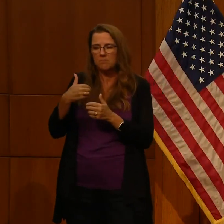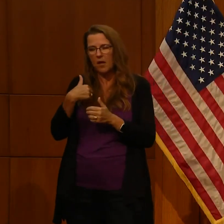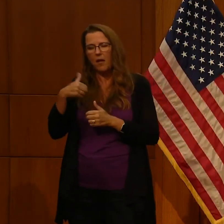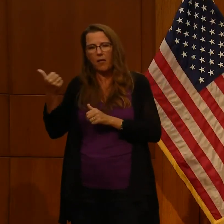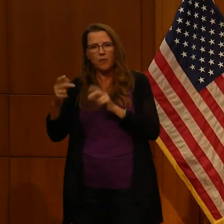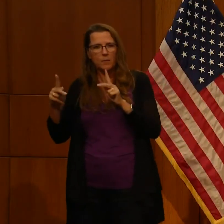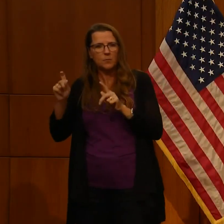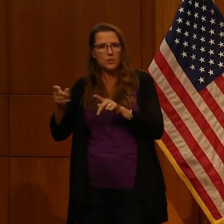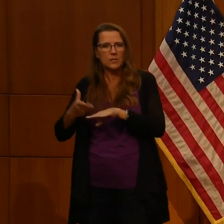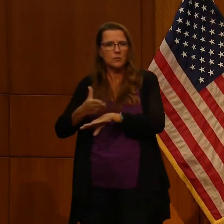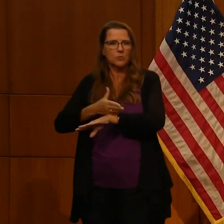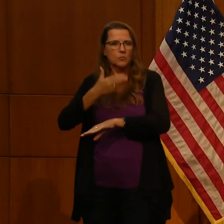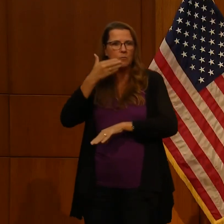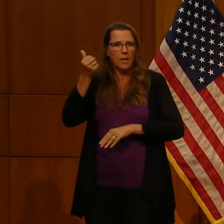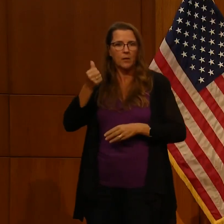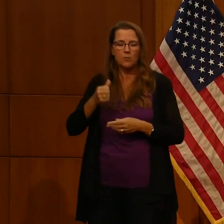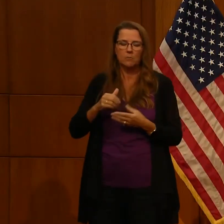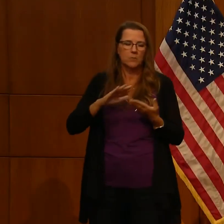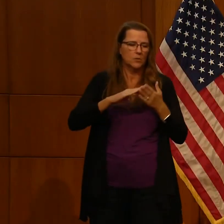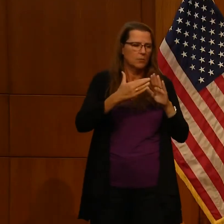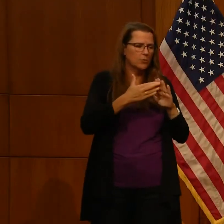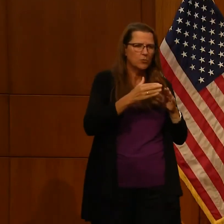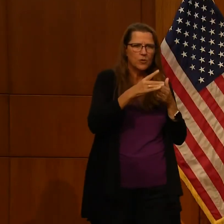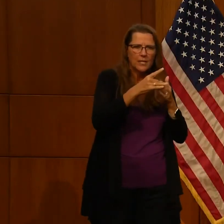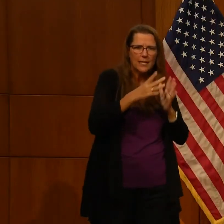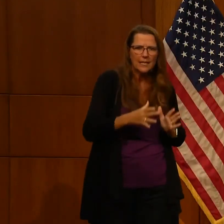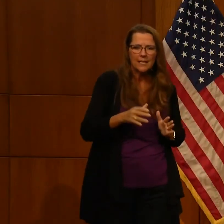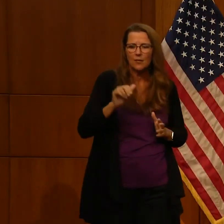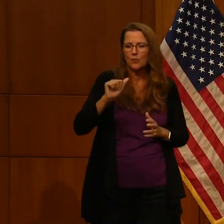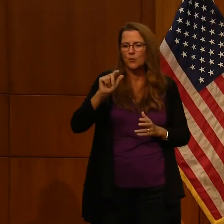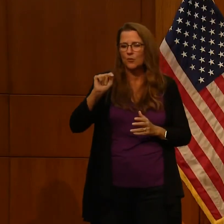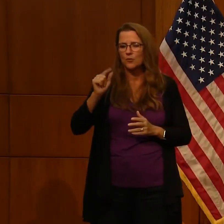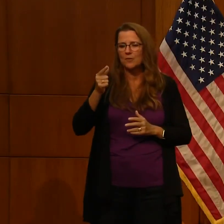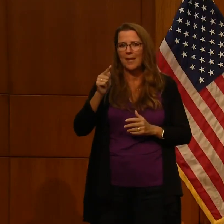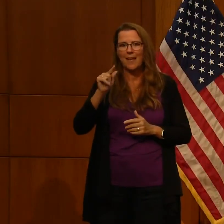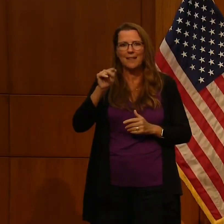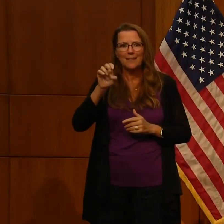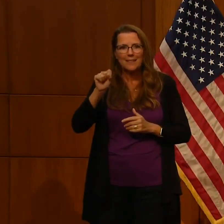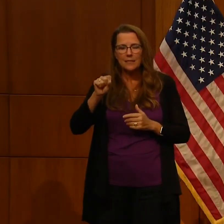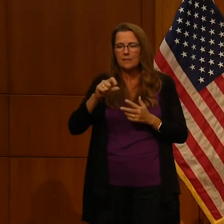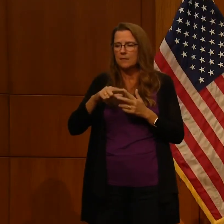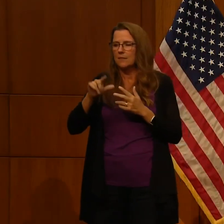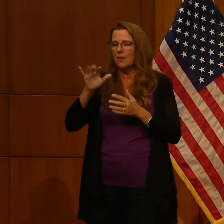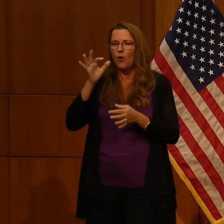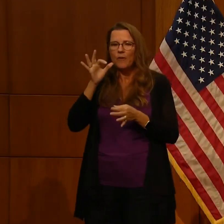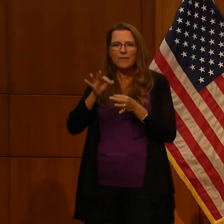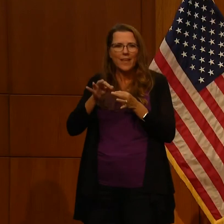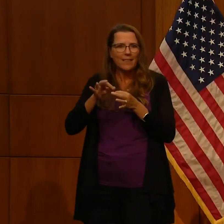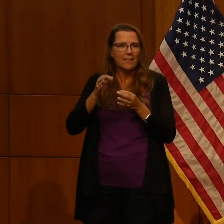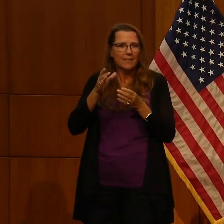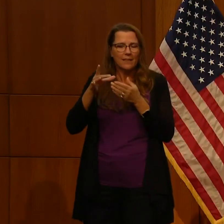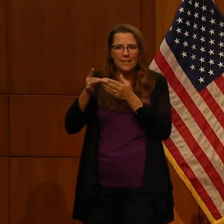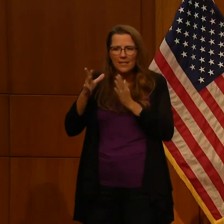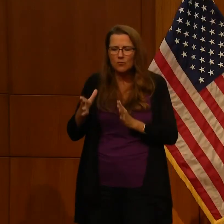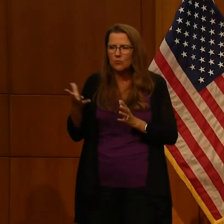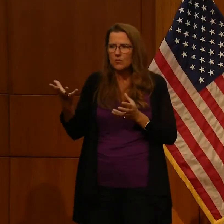OTHERS NEED, UH, TO DO BETTER AND ALSO COMMUNITY LEADERS. I